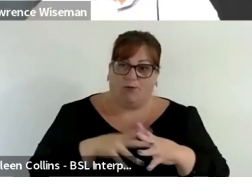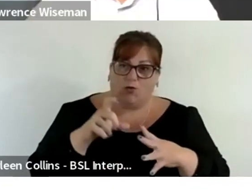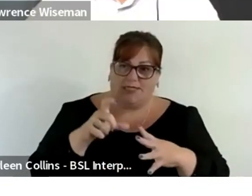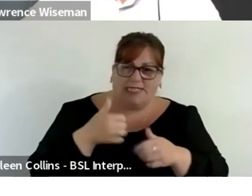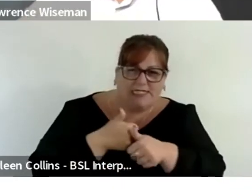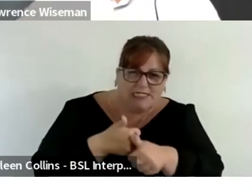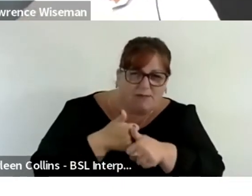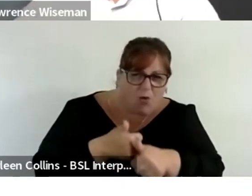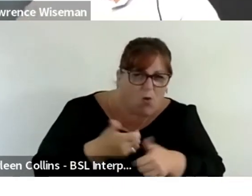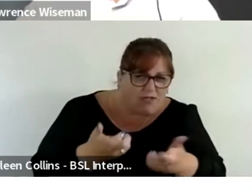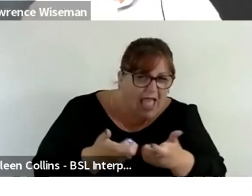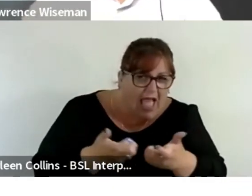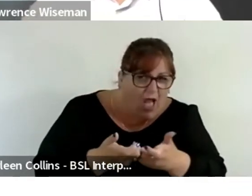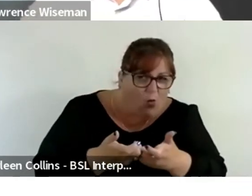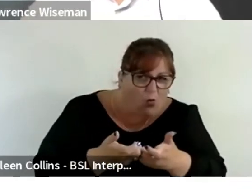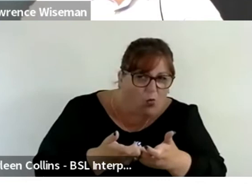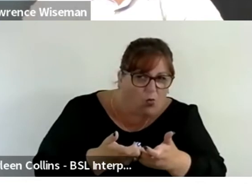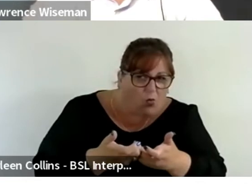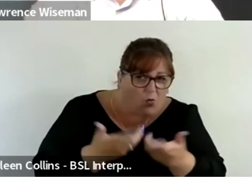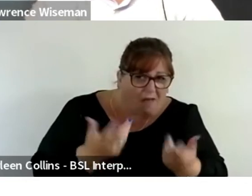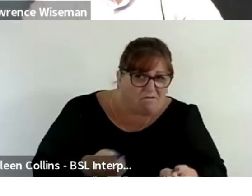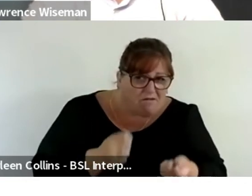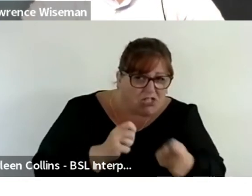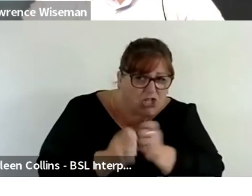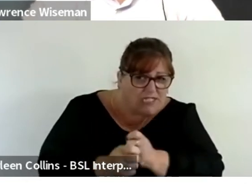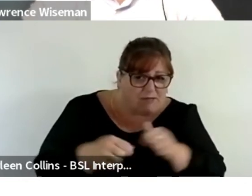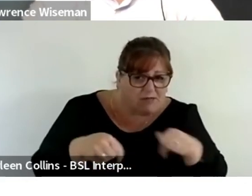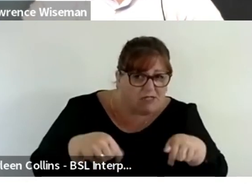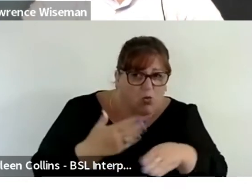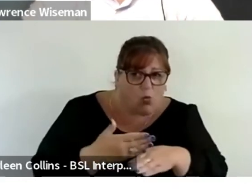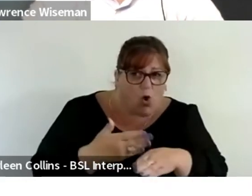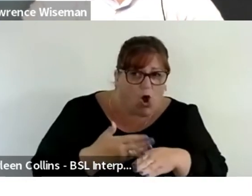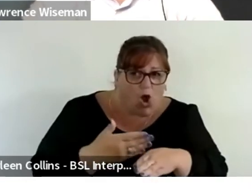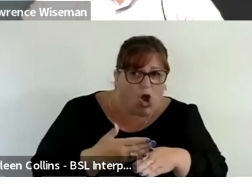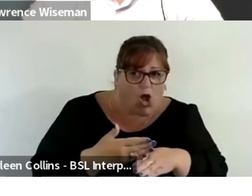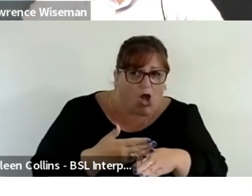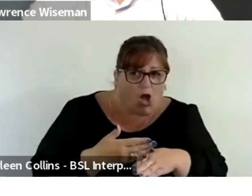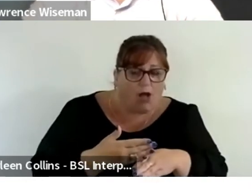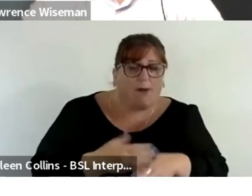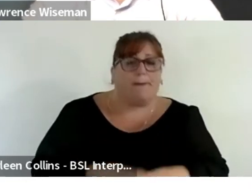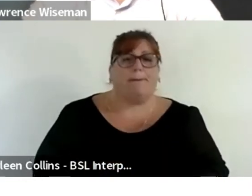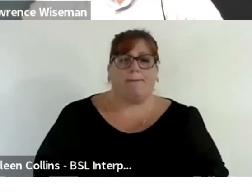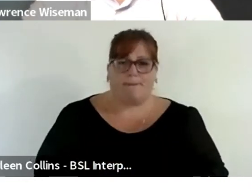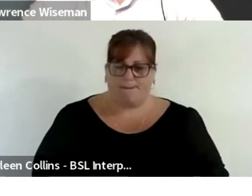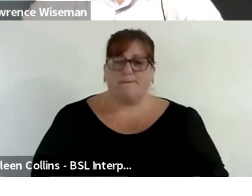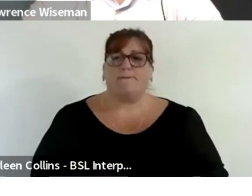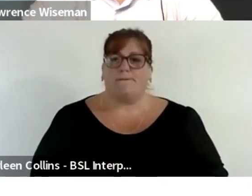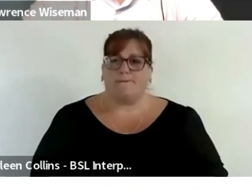Yes, absolutely. I think Char highlighted something which I don't think I had really